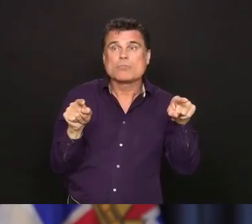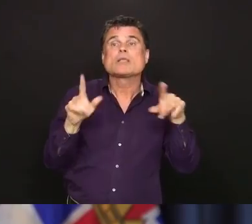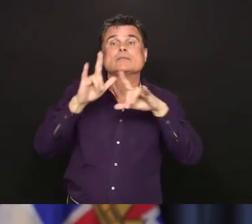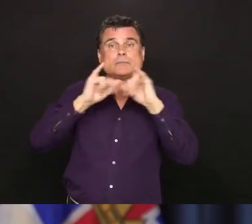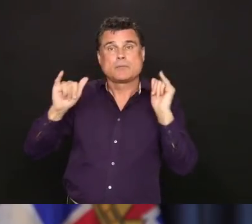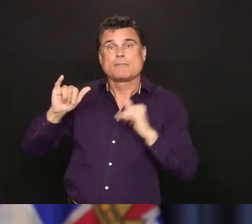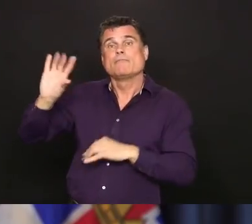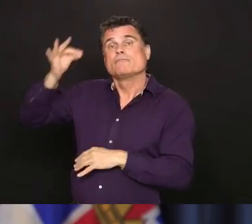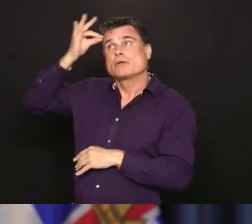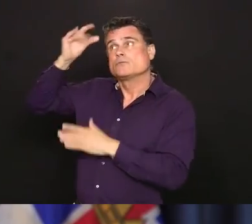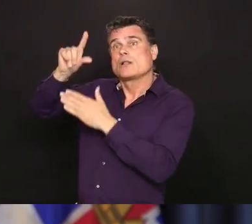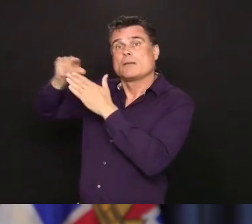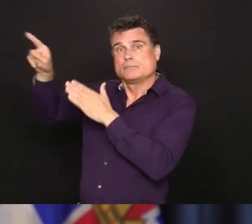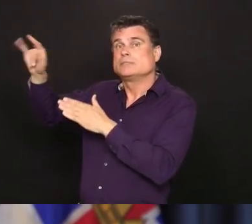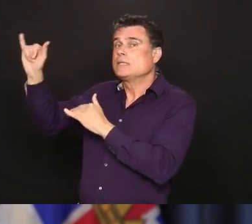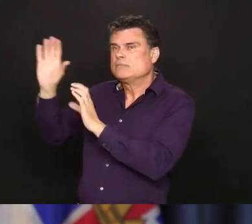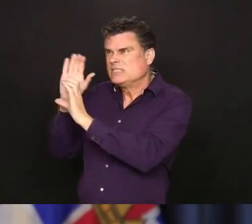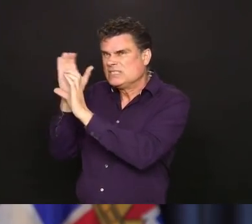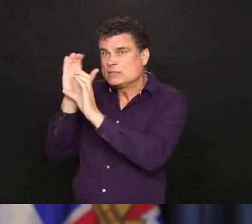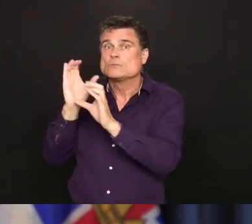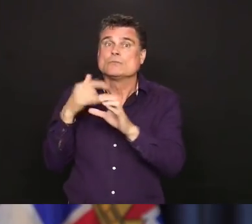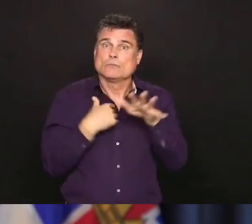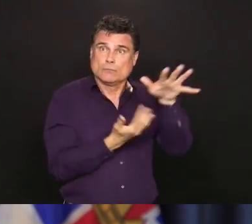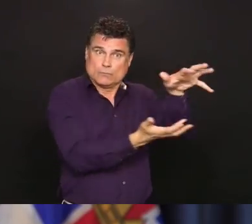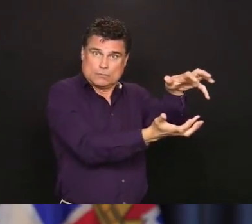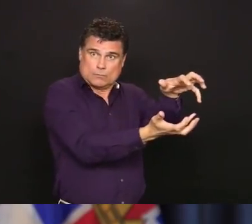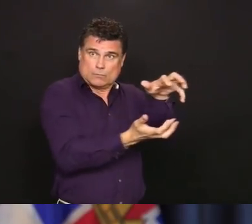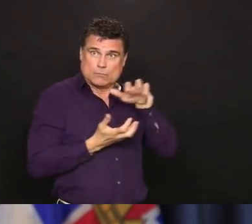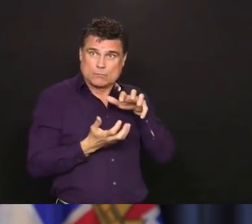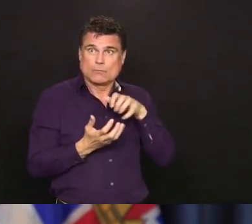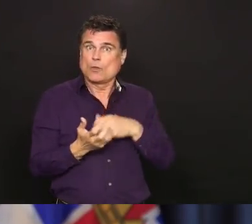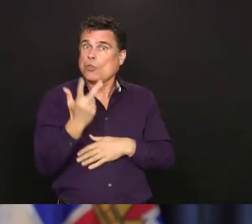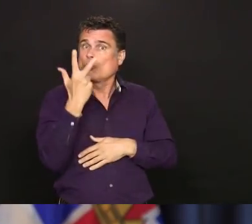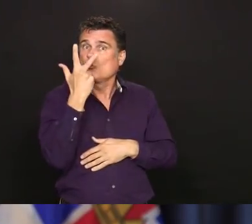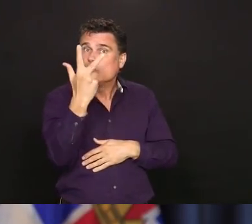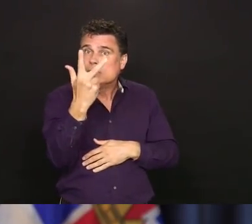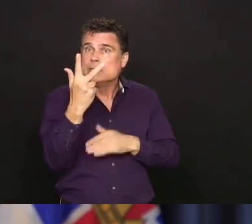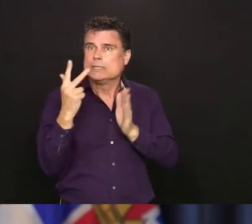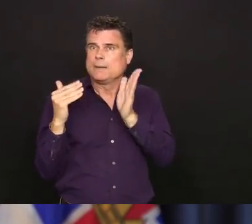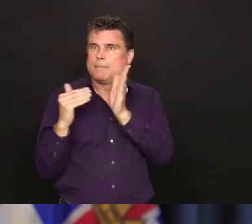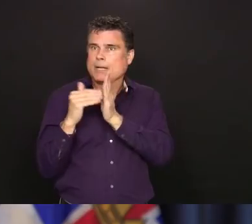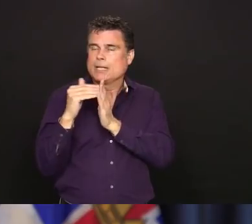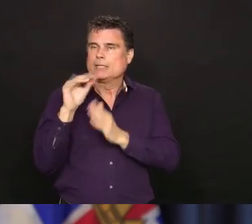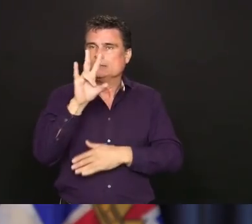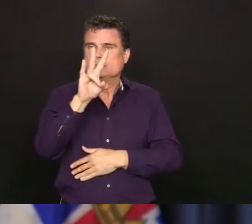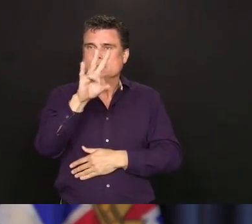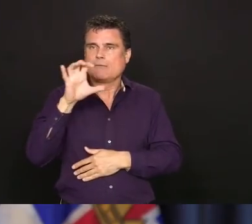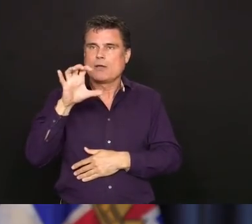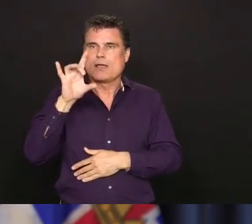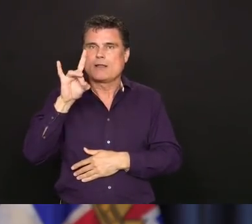received 3,700,000 N95s and KN95s KN95s, approximately 3 million of those are N95s.